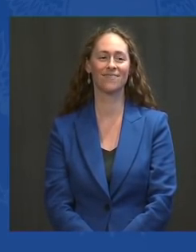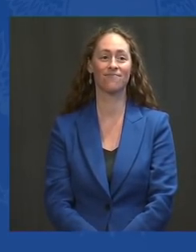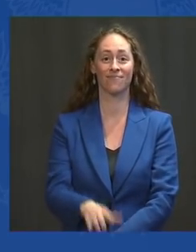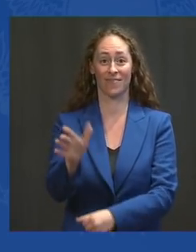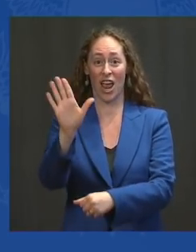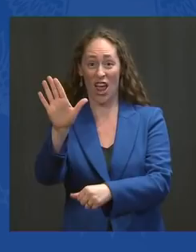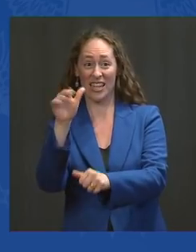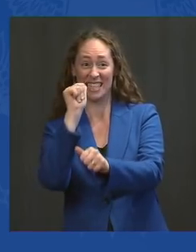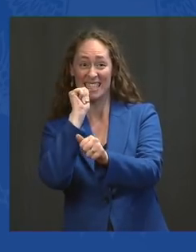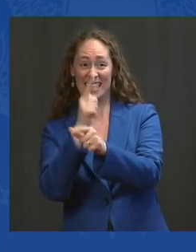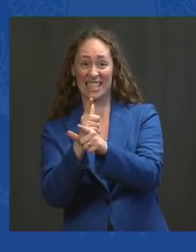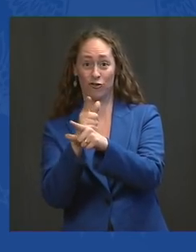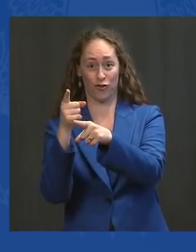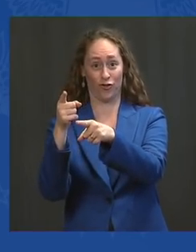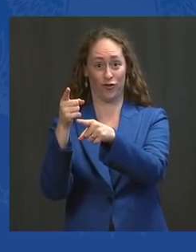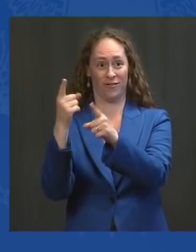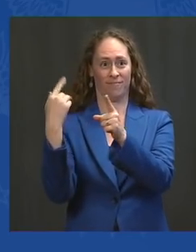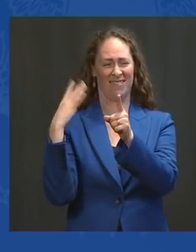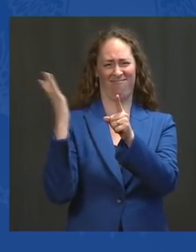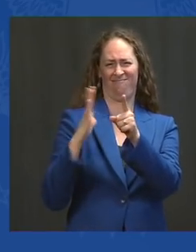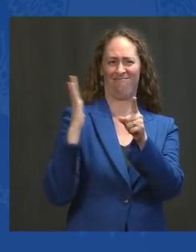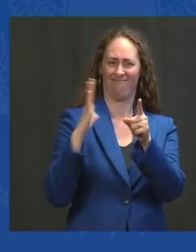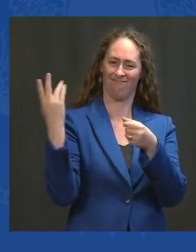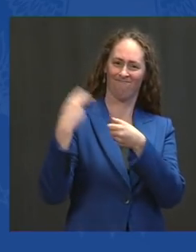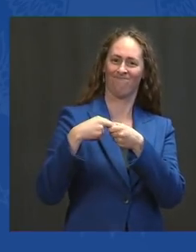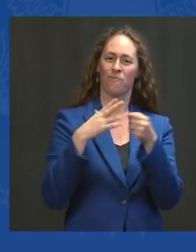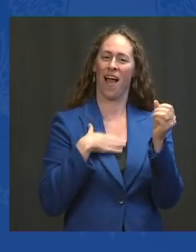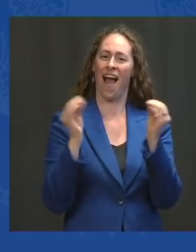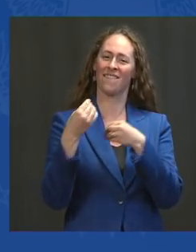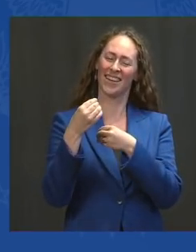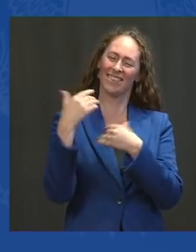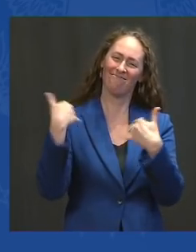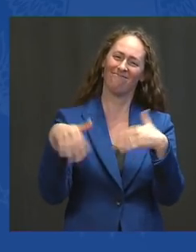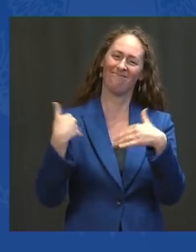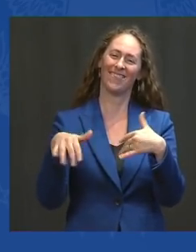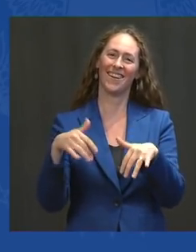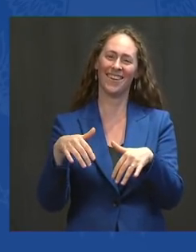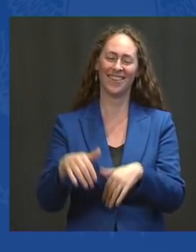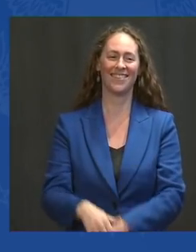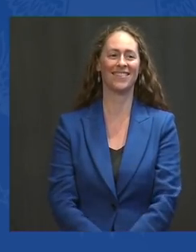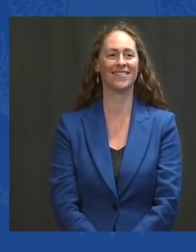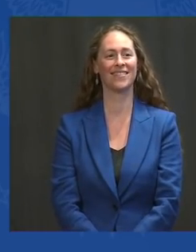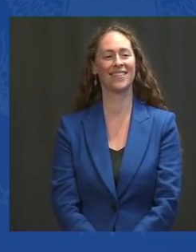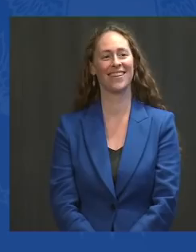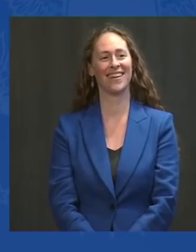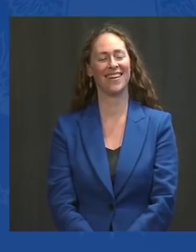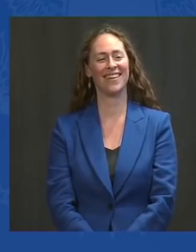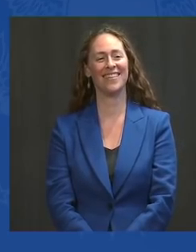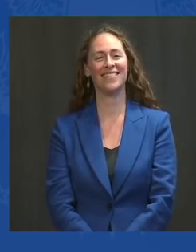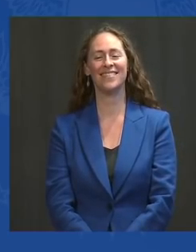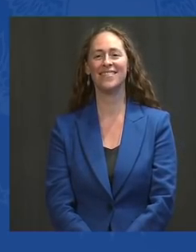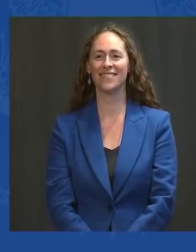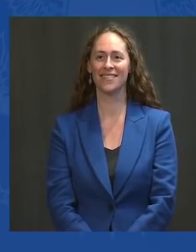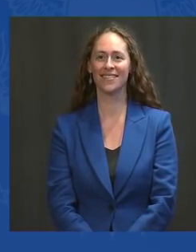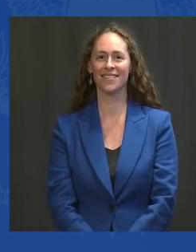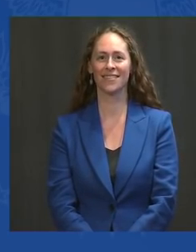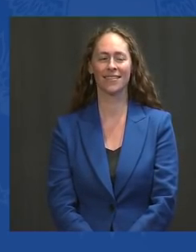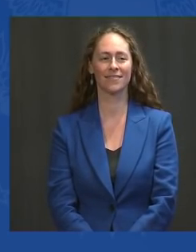Stand up. Well, folks, good afternoon.